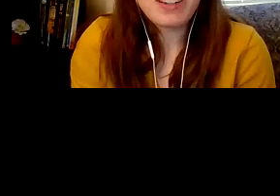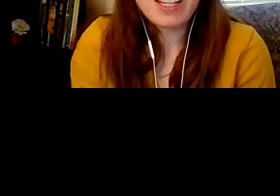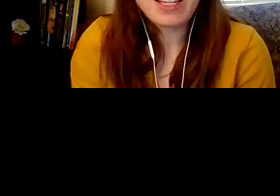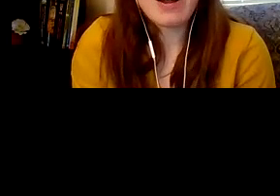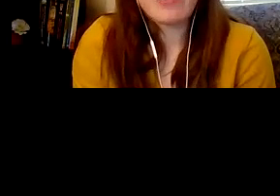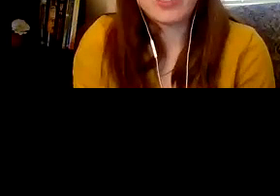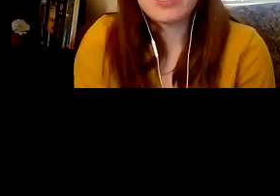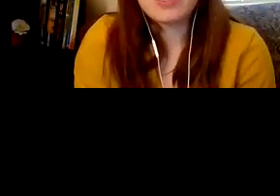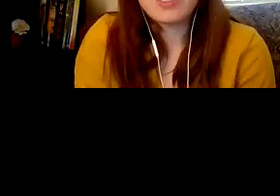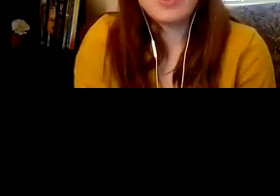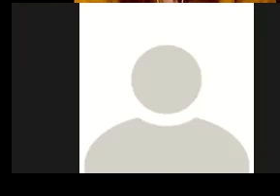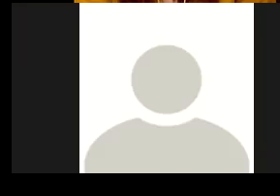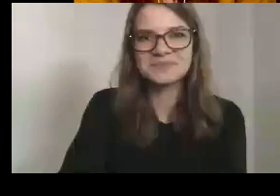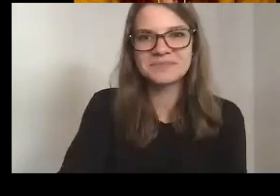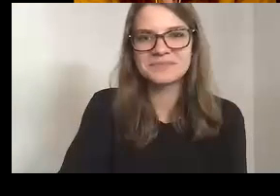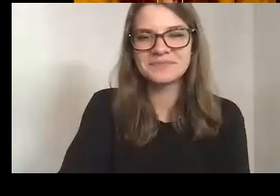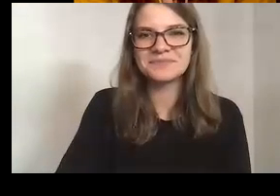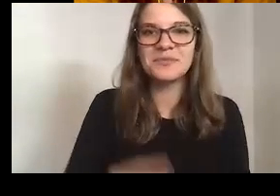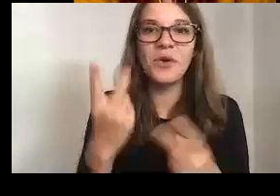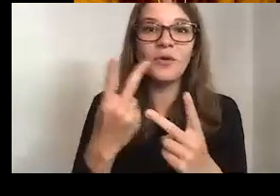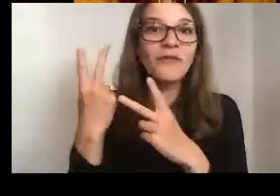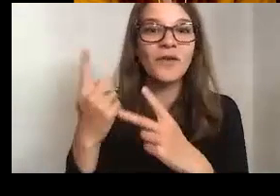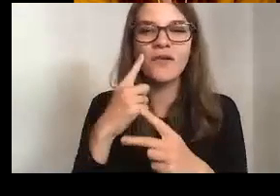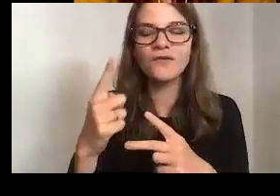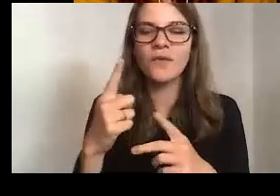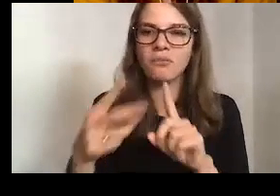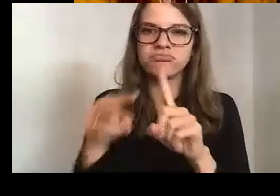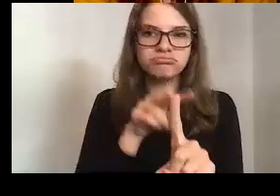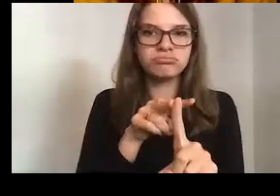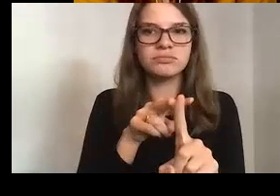and caregivers is you know even just taking a step back and considering you know interactions